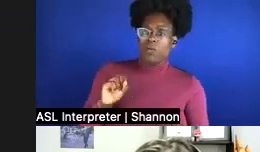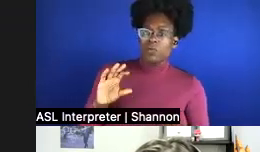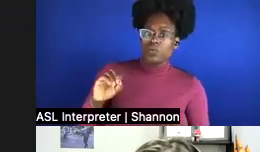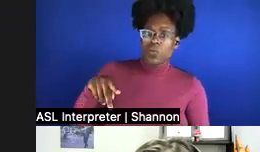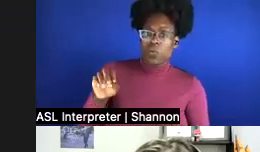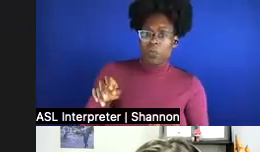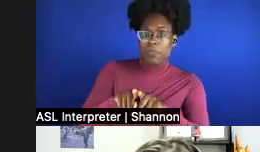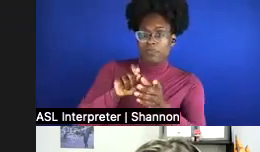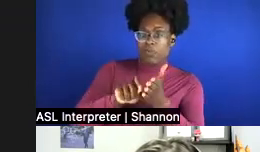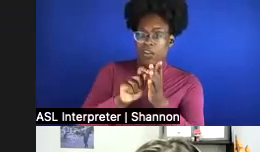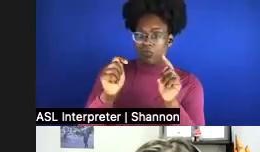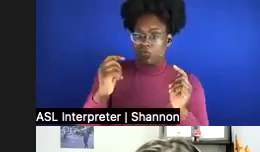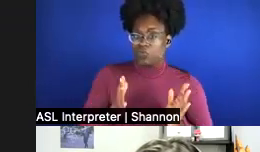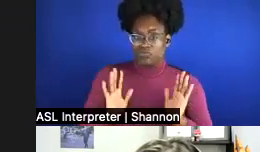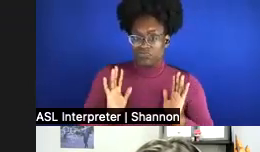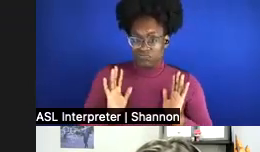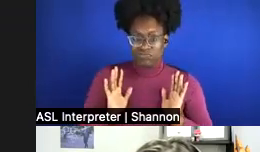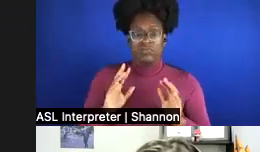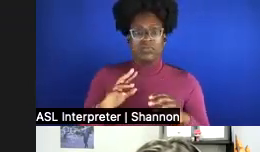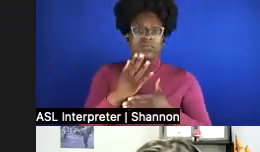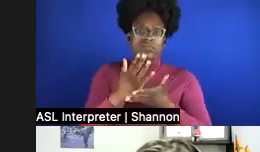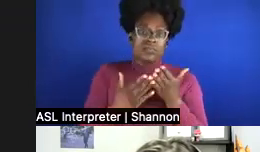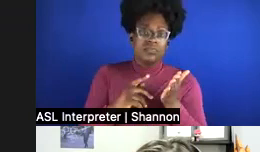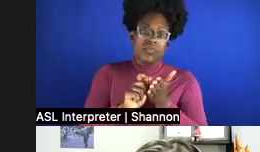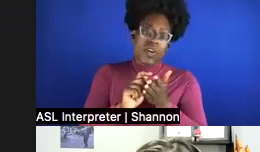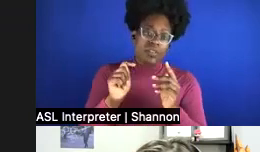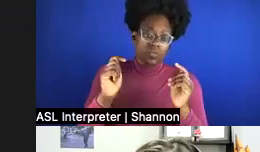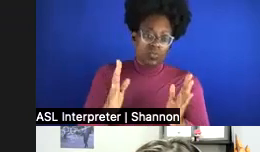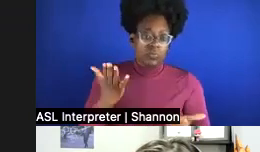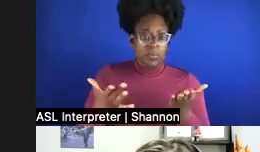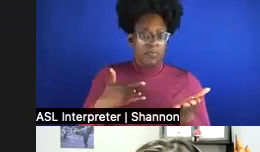tutors may feel like making positive comments on a student's work should be left to the instructor.